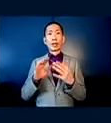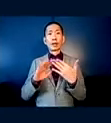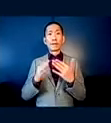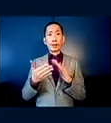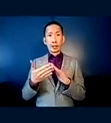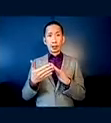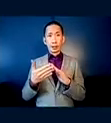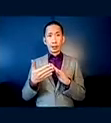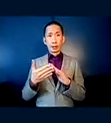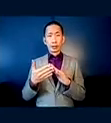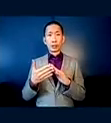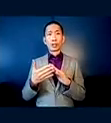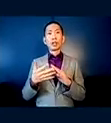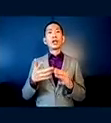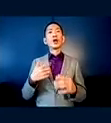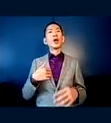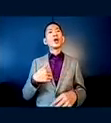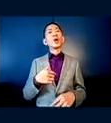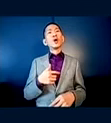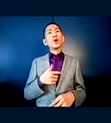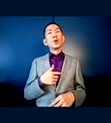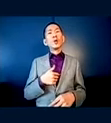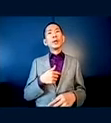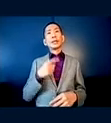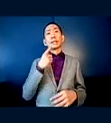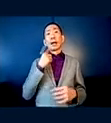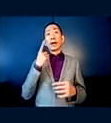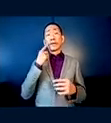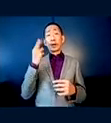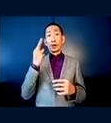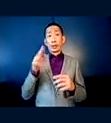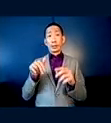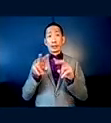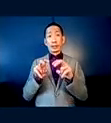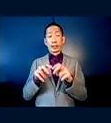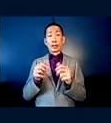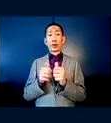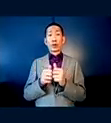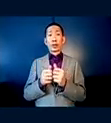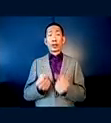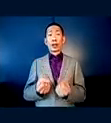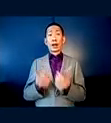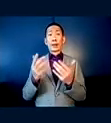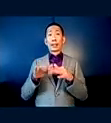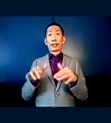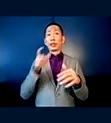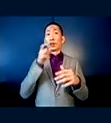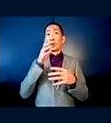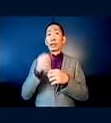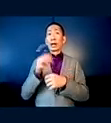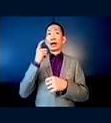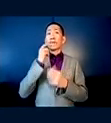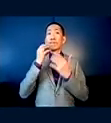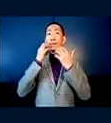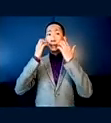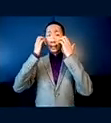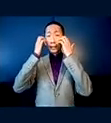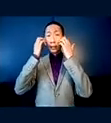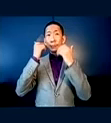IMMUNIZED, EVERY MONTH IN THE VILLAGE. WHICH WE PROXY FOR THE PURPOSE OF ANALYSIS BY THE NUMBER OF